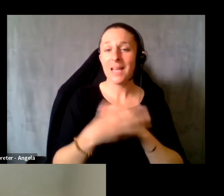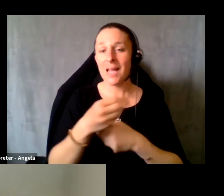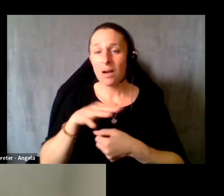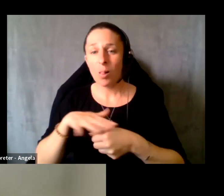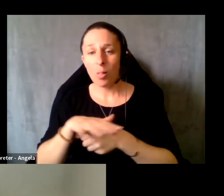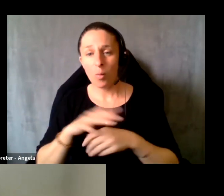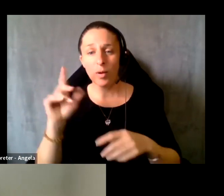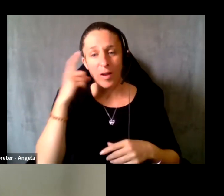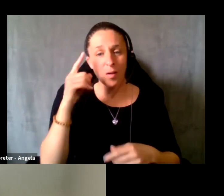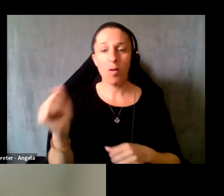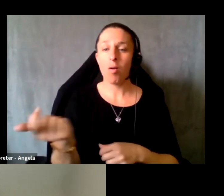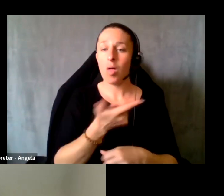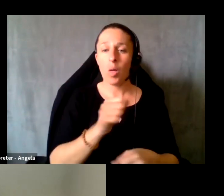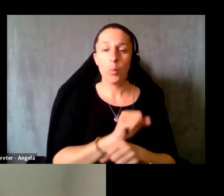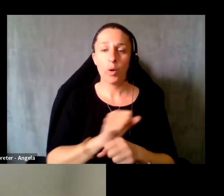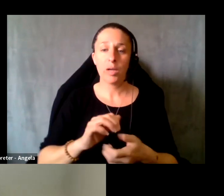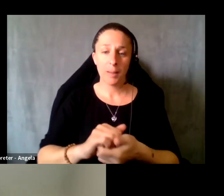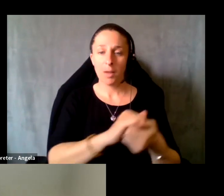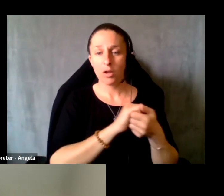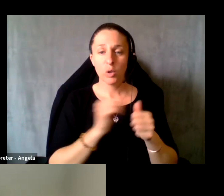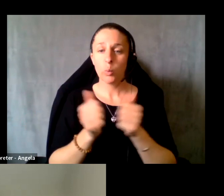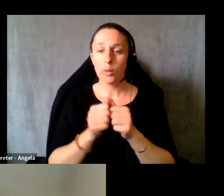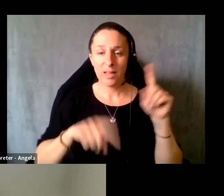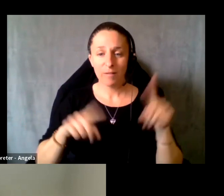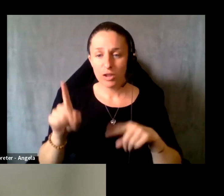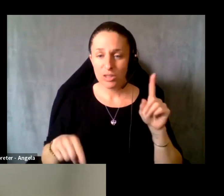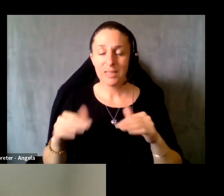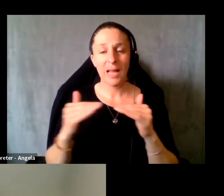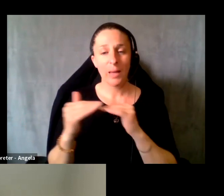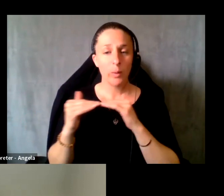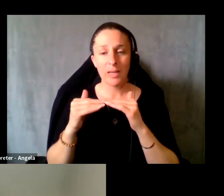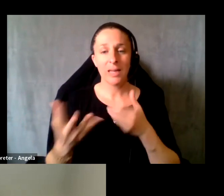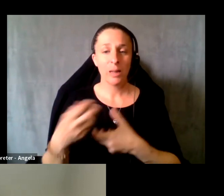working in partnership, and with diversity, equity, inclusion, at so much of the forefront